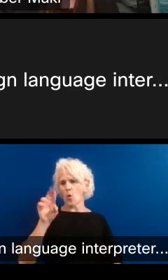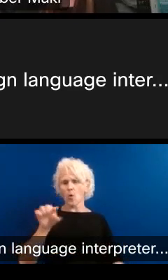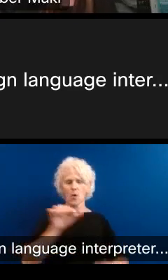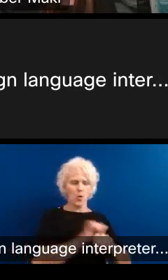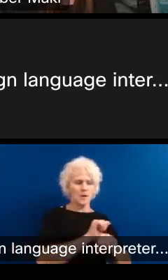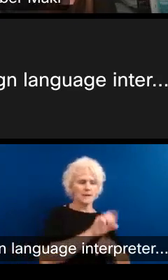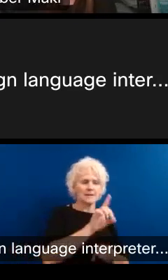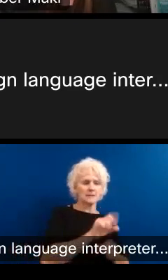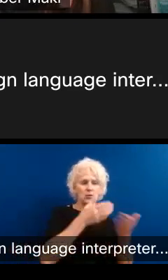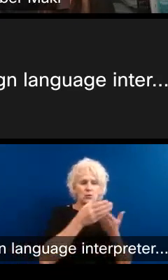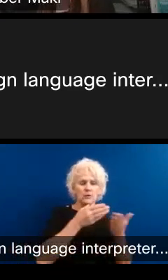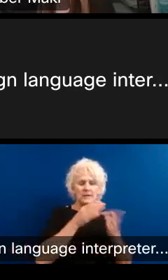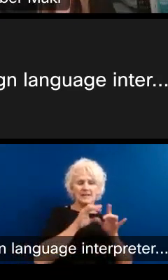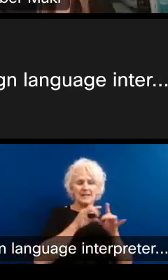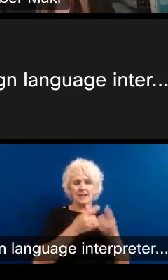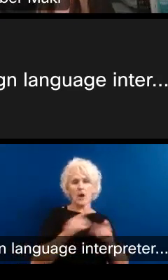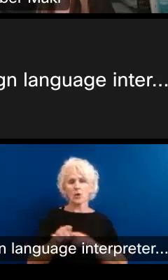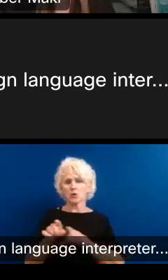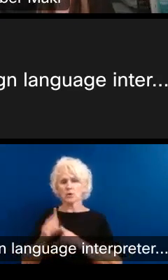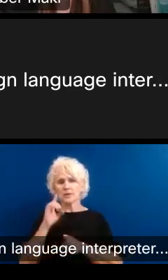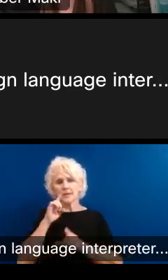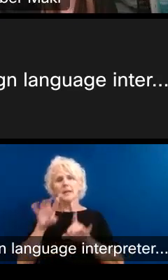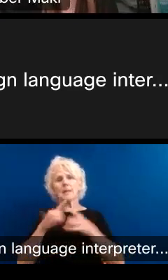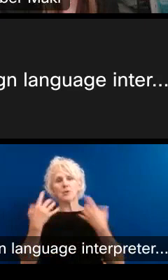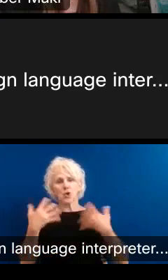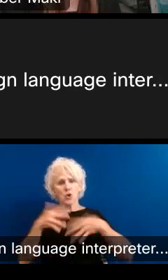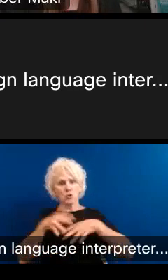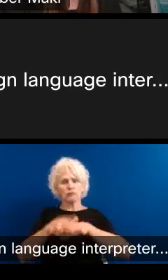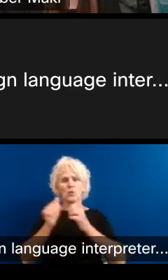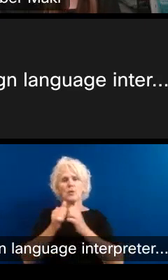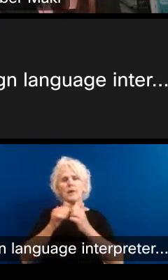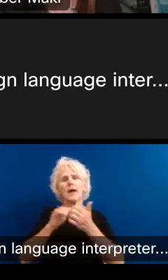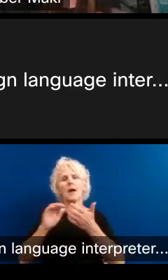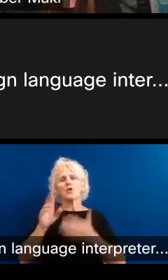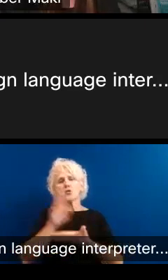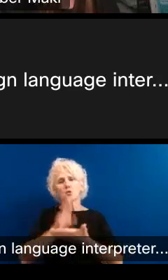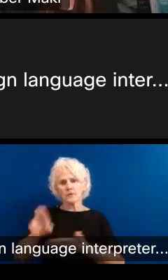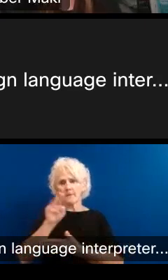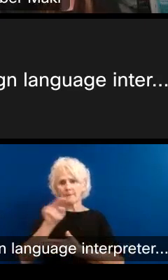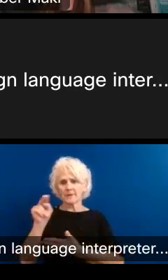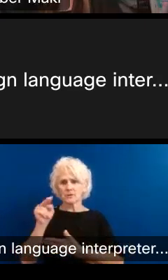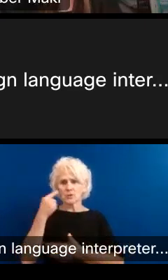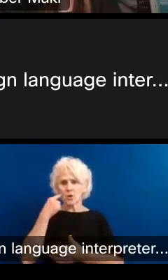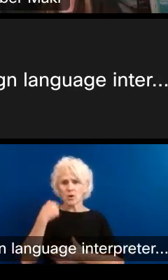and the Institute on Community Integration, the University of Minnesota. You could spend a week